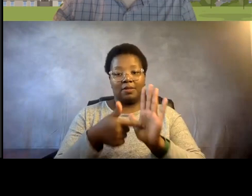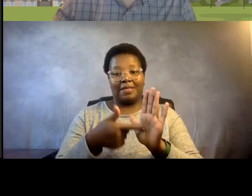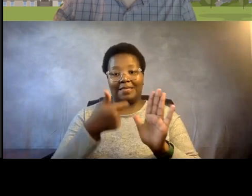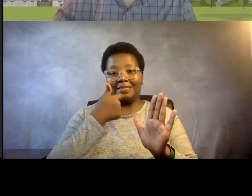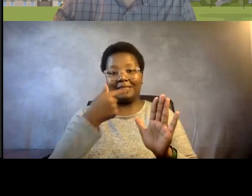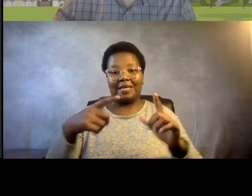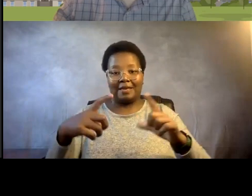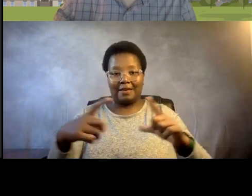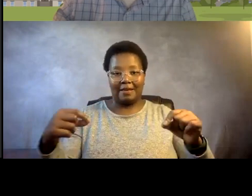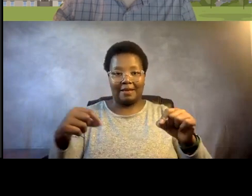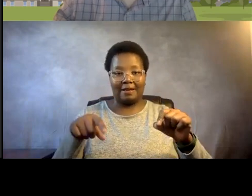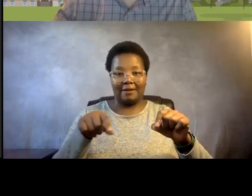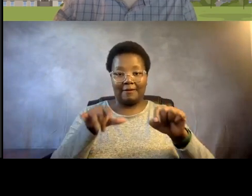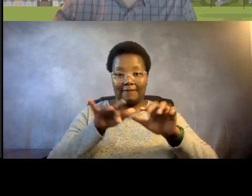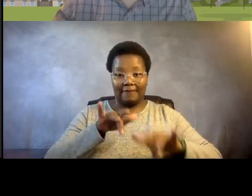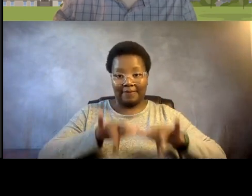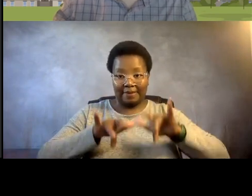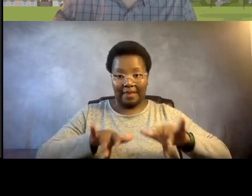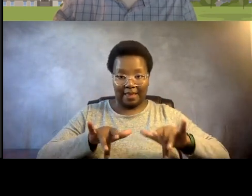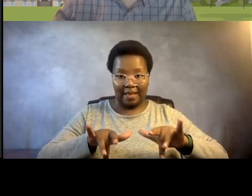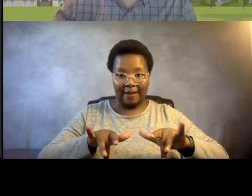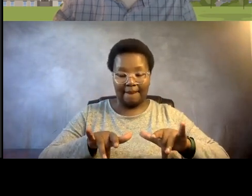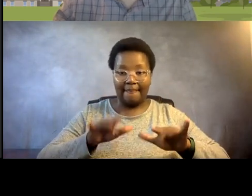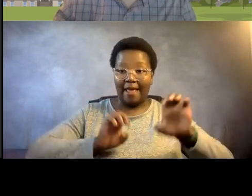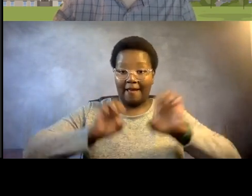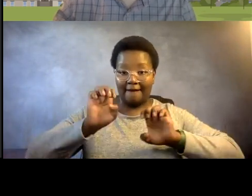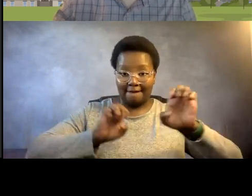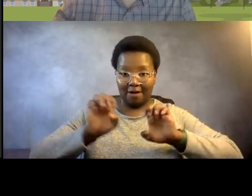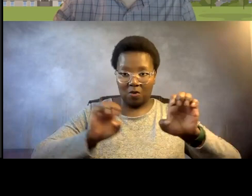interactions, it outlines the standard keyboard shortcuts that might be used